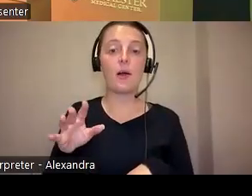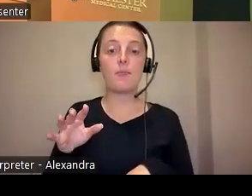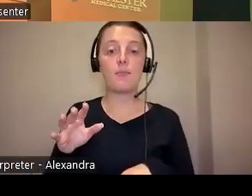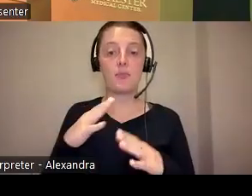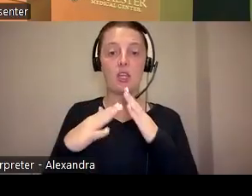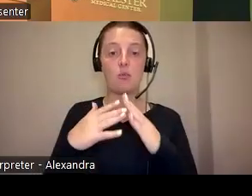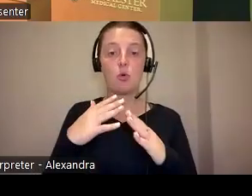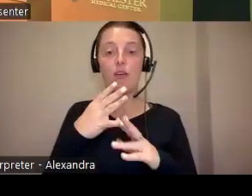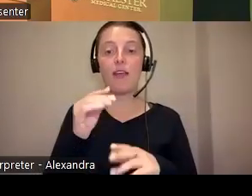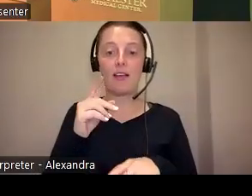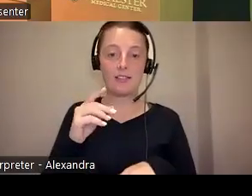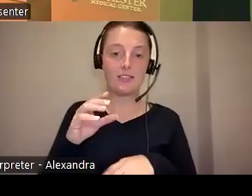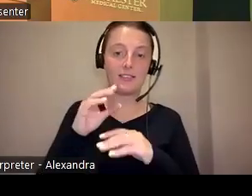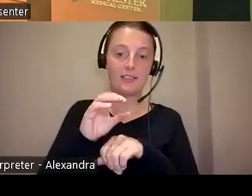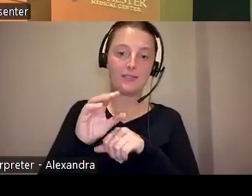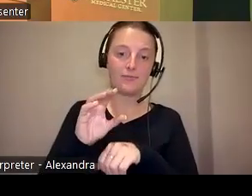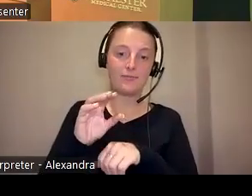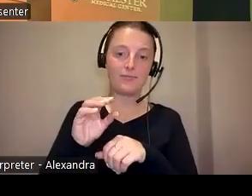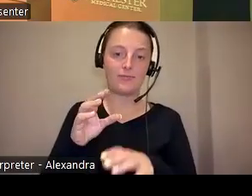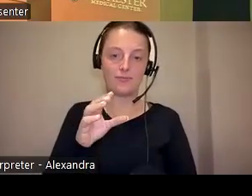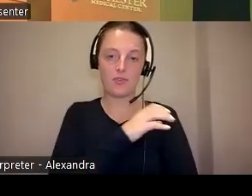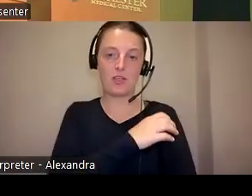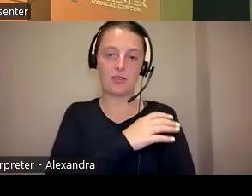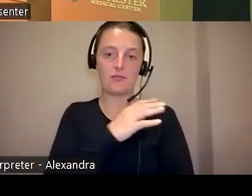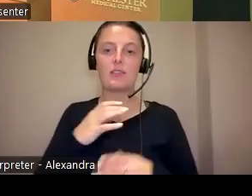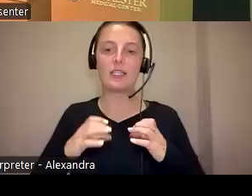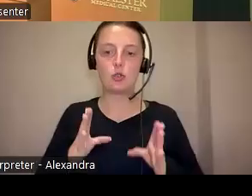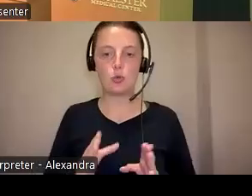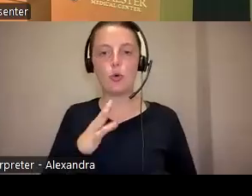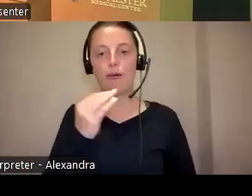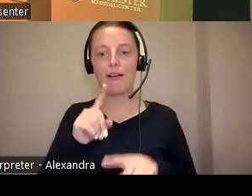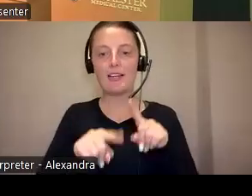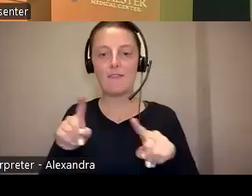staff. Dr. White now directs collaborative and participatory research and teaching within the